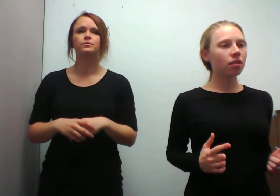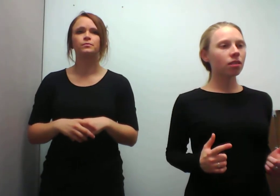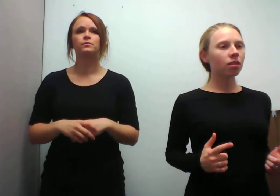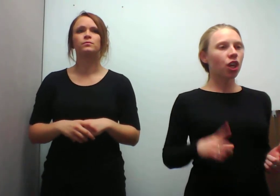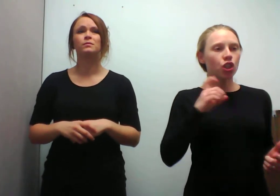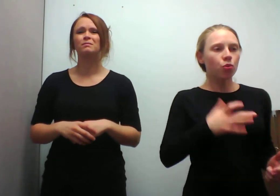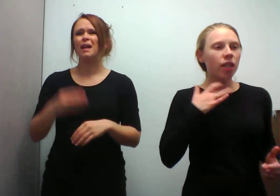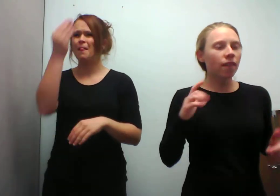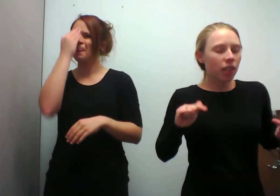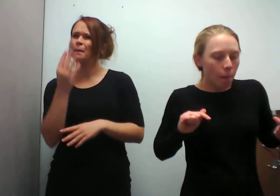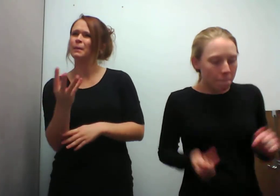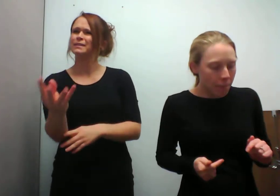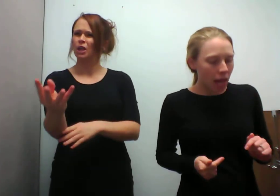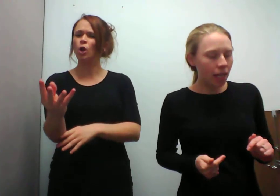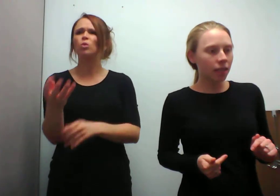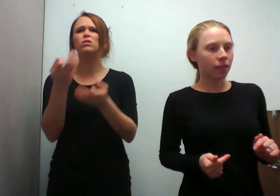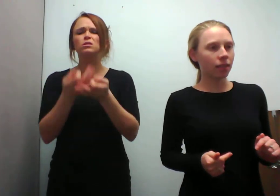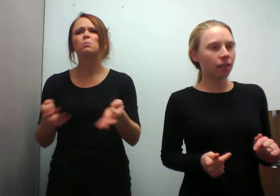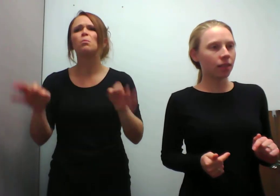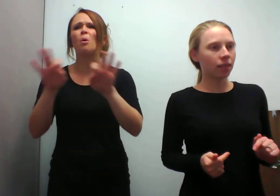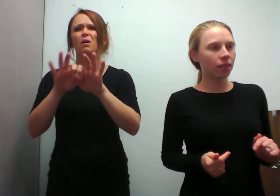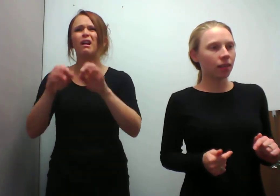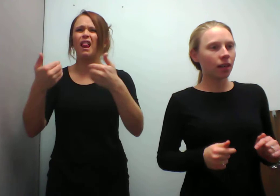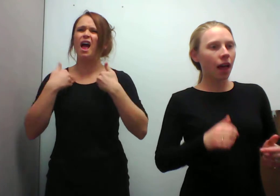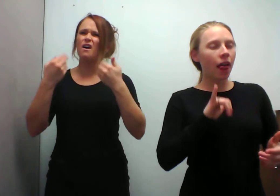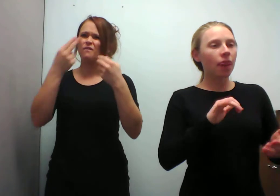Let me tell you, its important to have fun during life